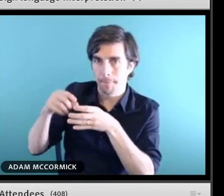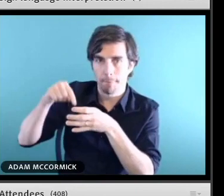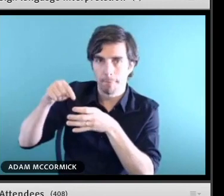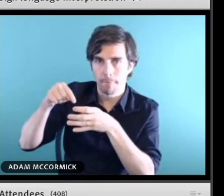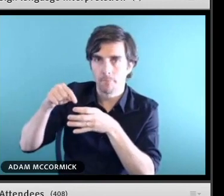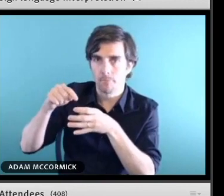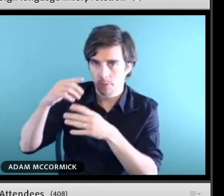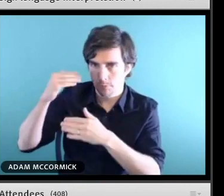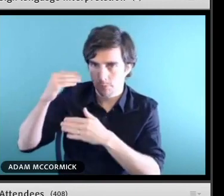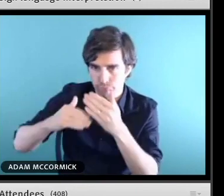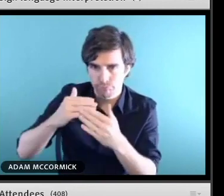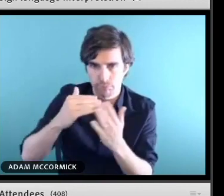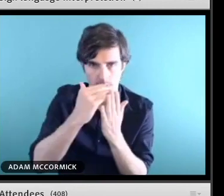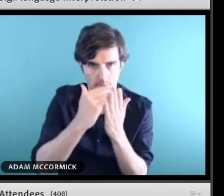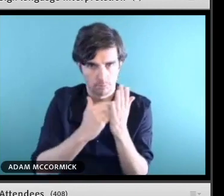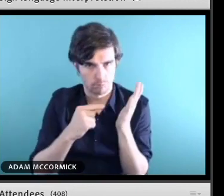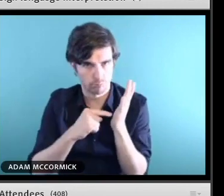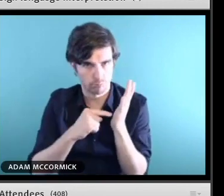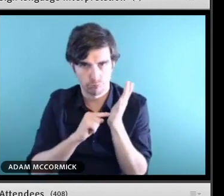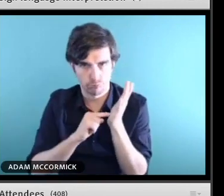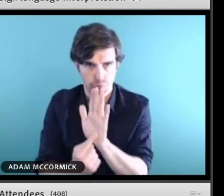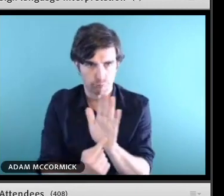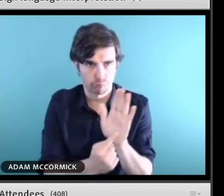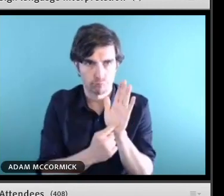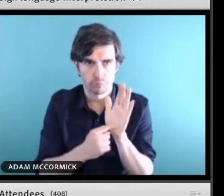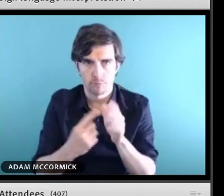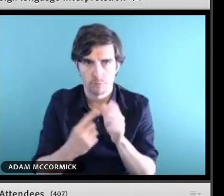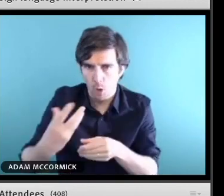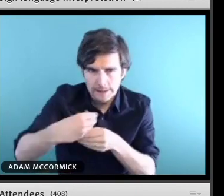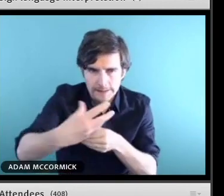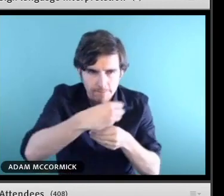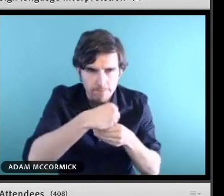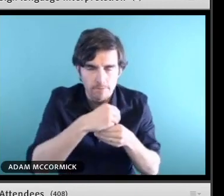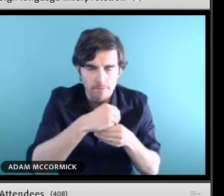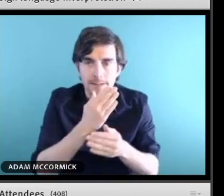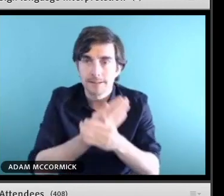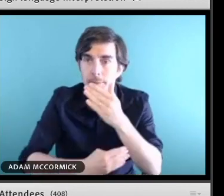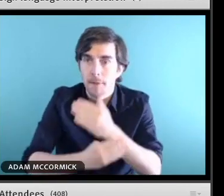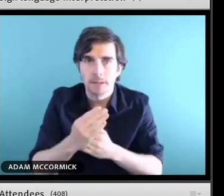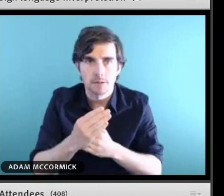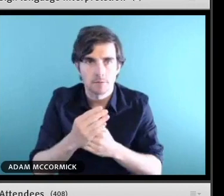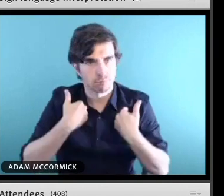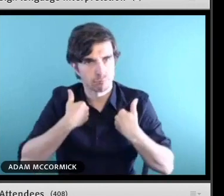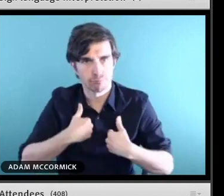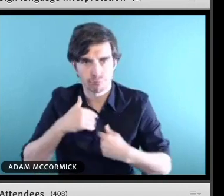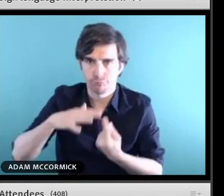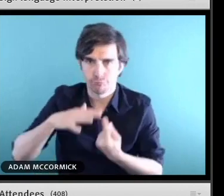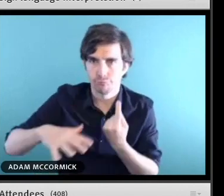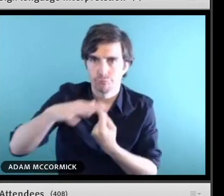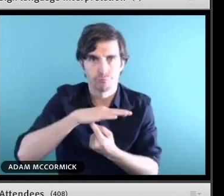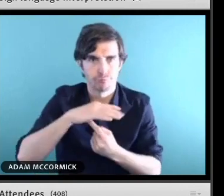of persons with disabilities, UN agencies, NGOs and other humanitarian actors which is